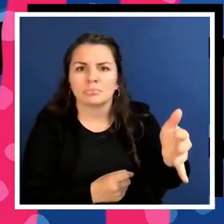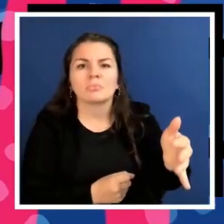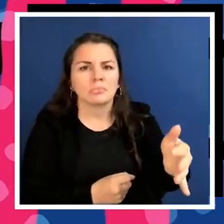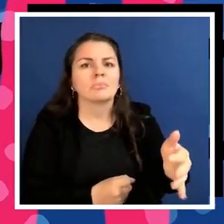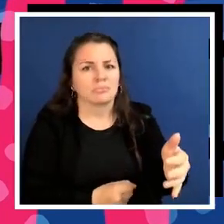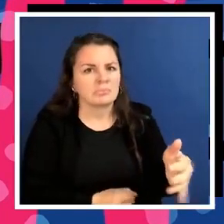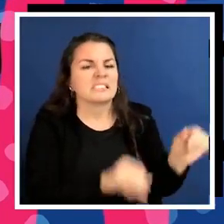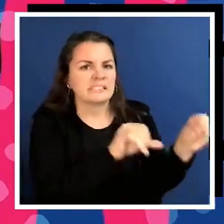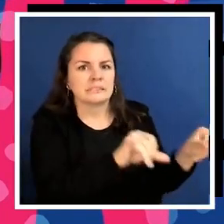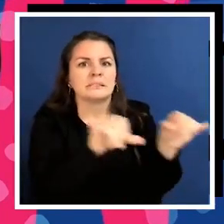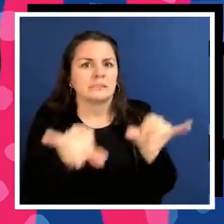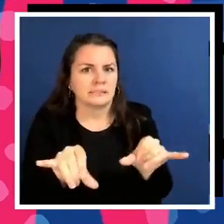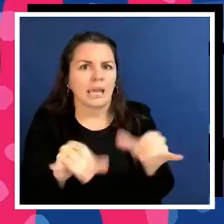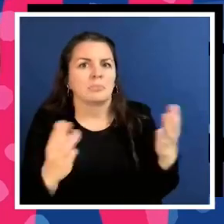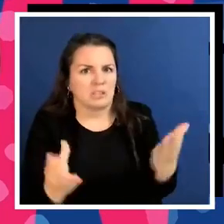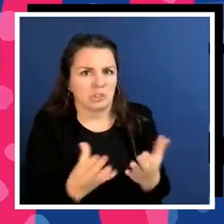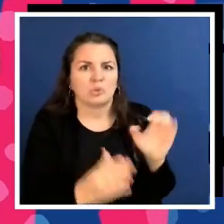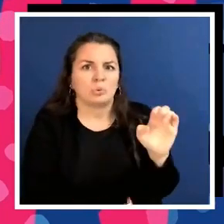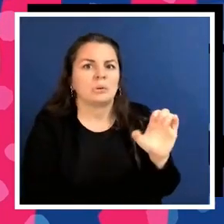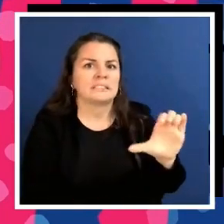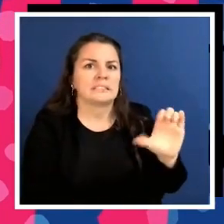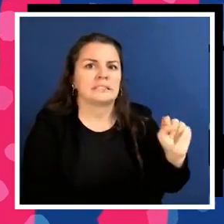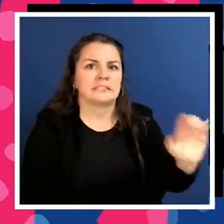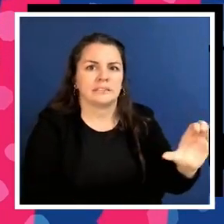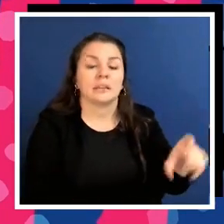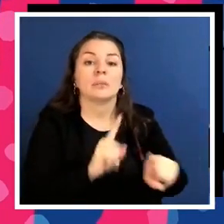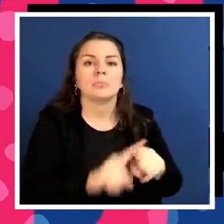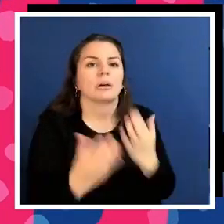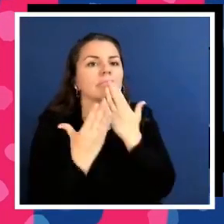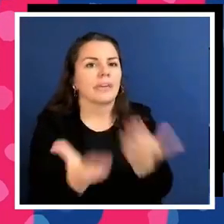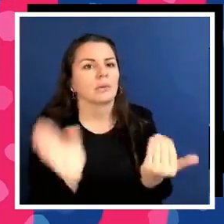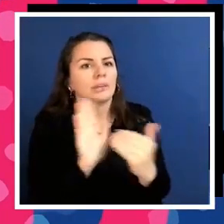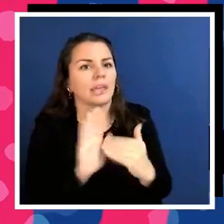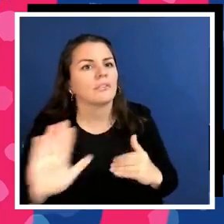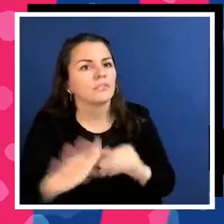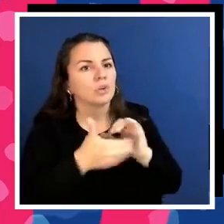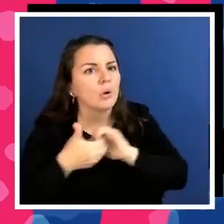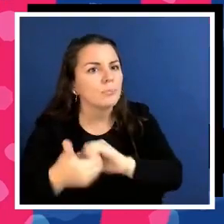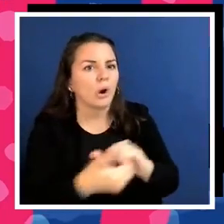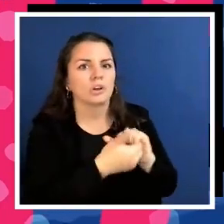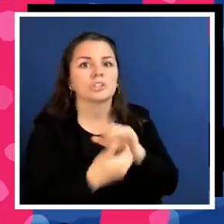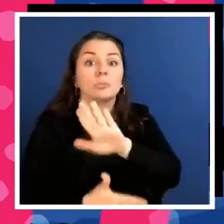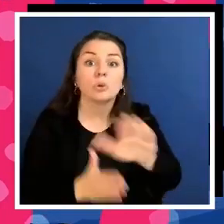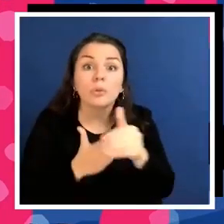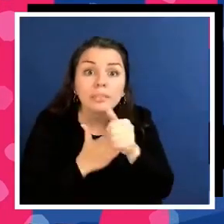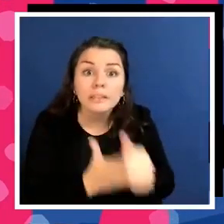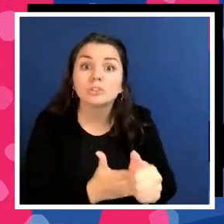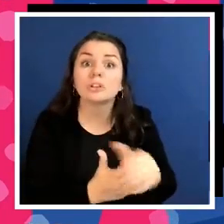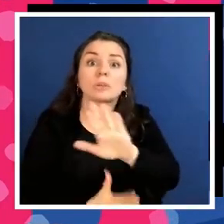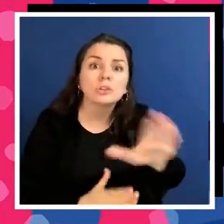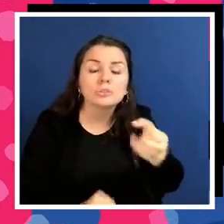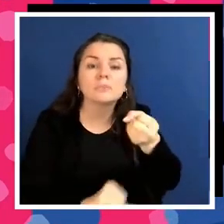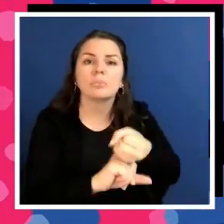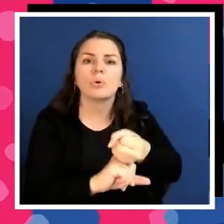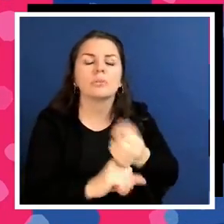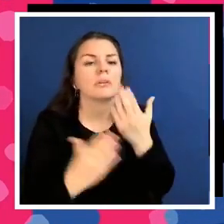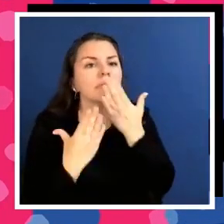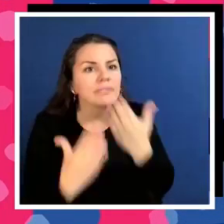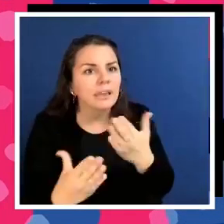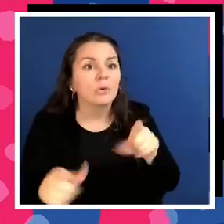IMPACT OF THIS BILL FOR GENERATIONS TO COME.